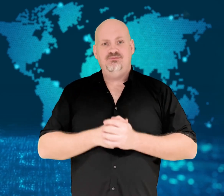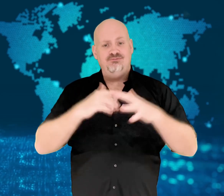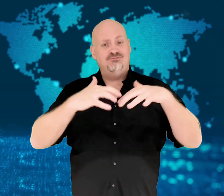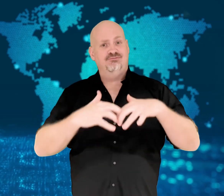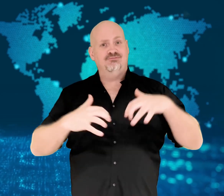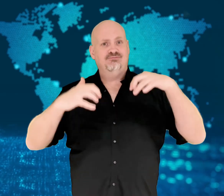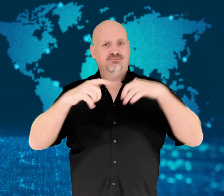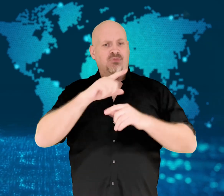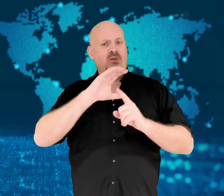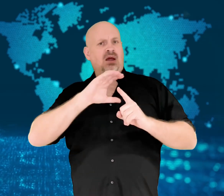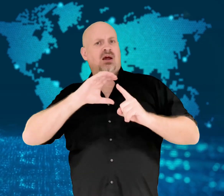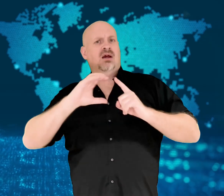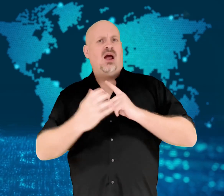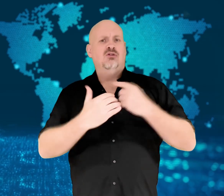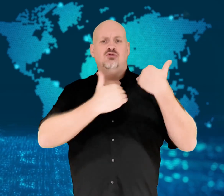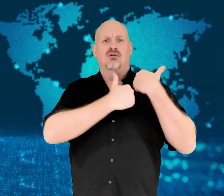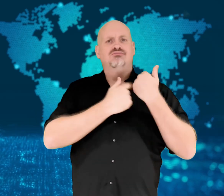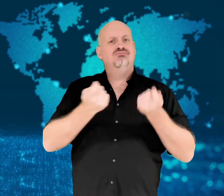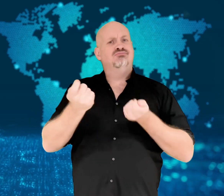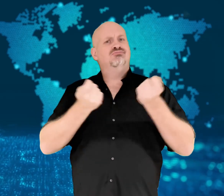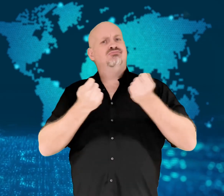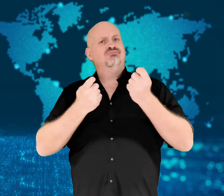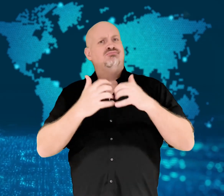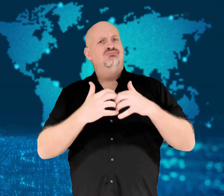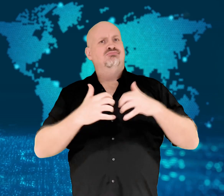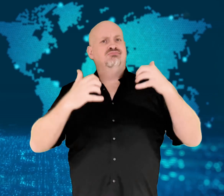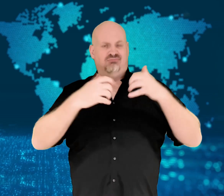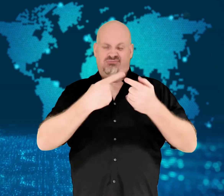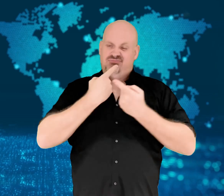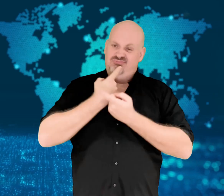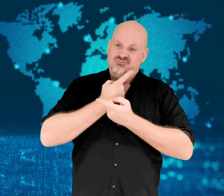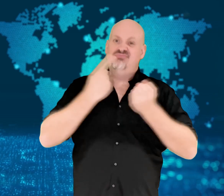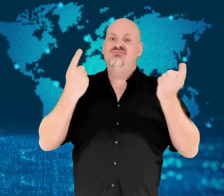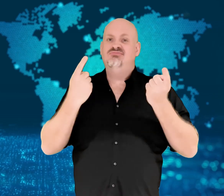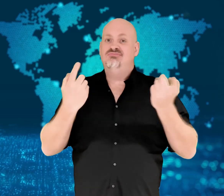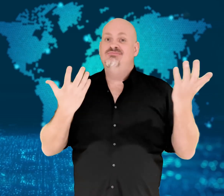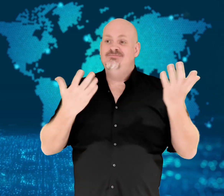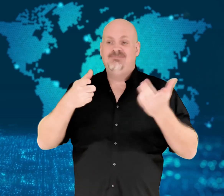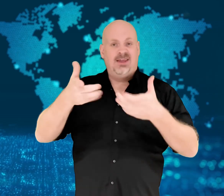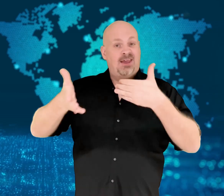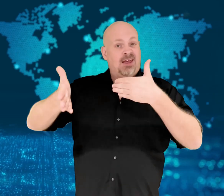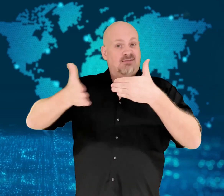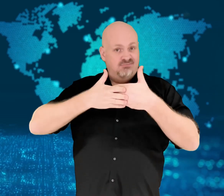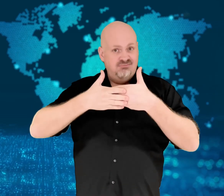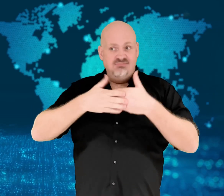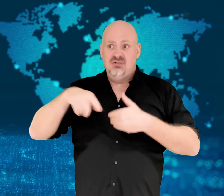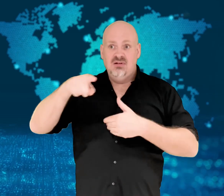The culture ministry has announced that those who have already bought tickets